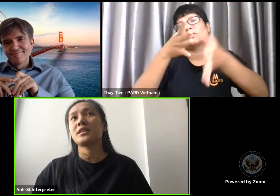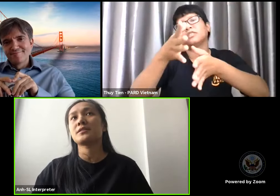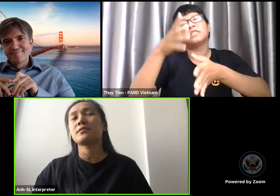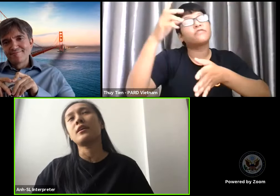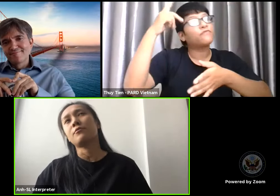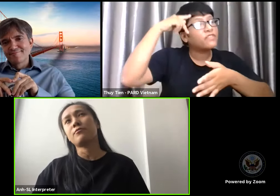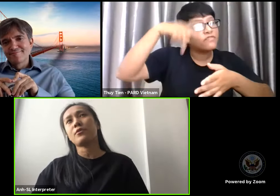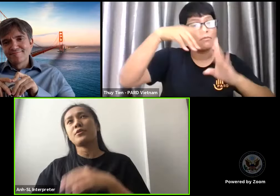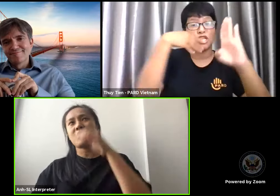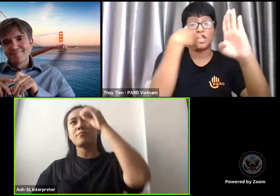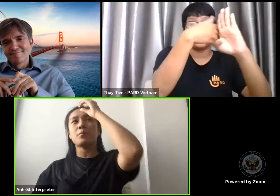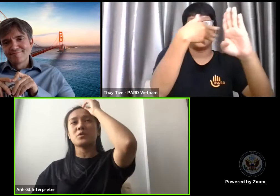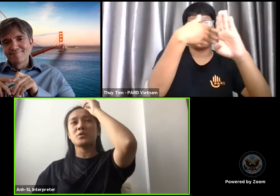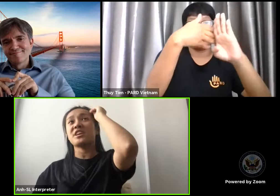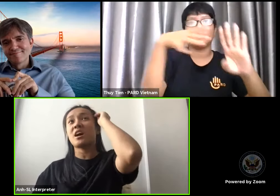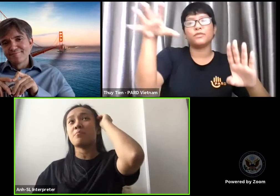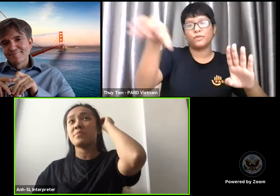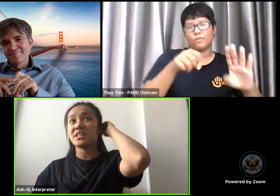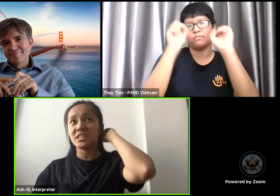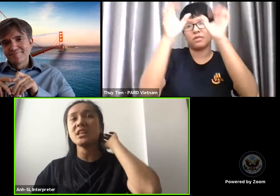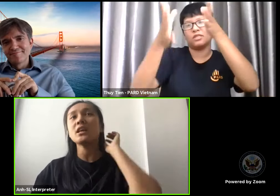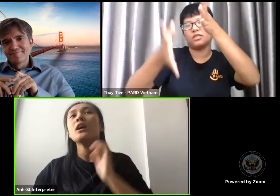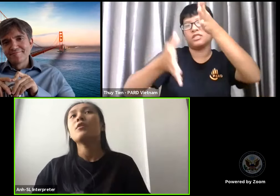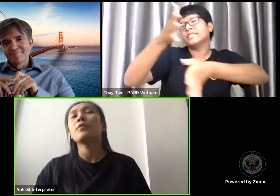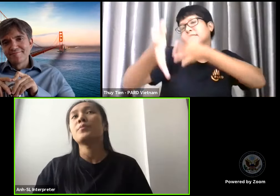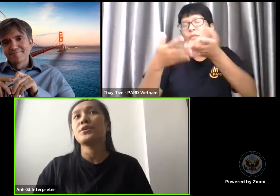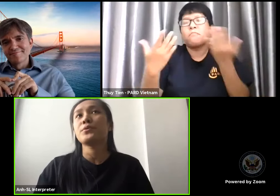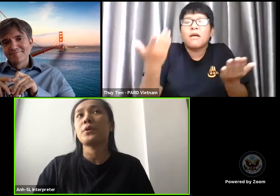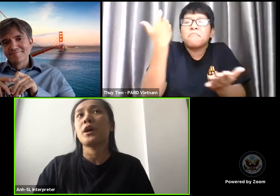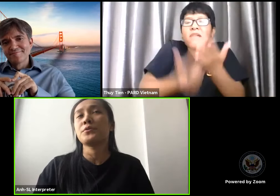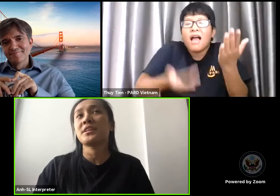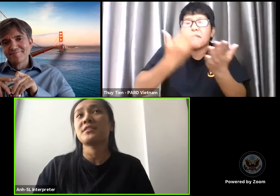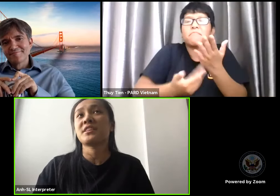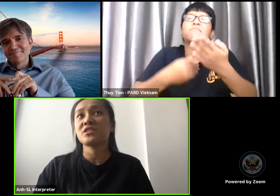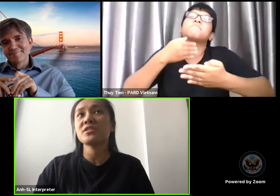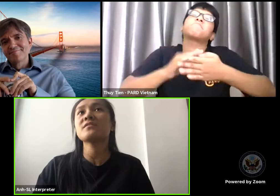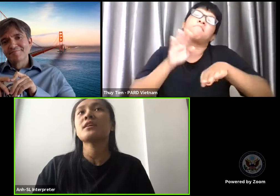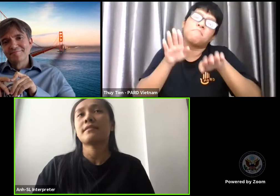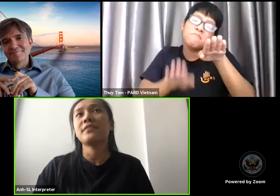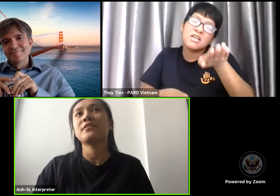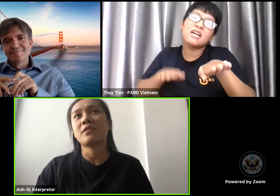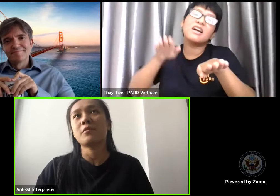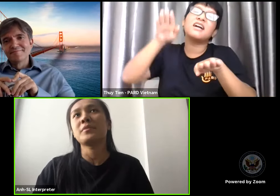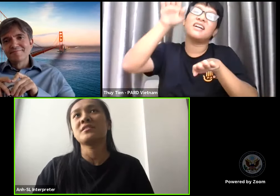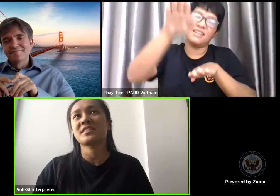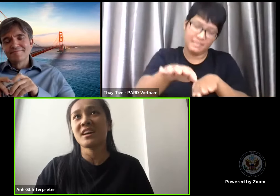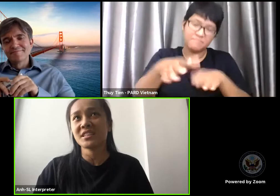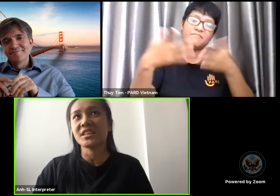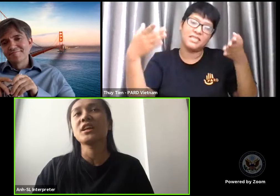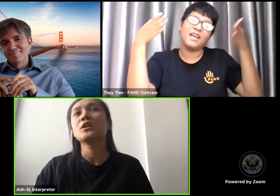rights for the deaf people's TRPD from the United Nations, then the government starting